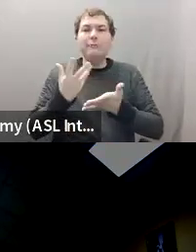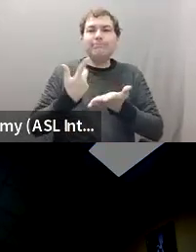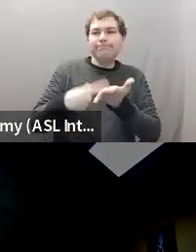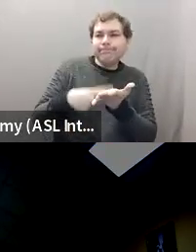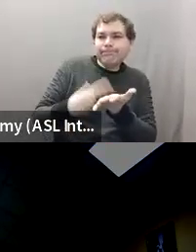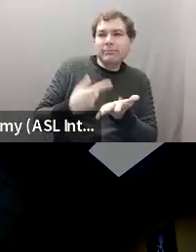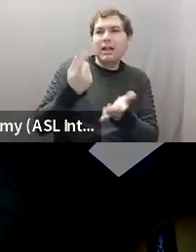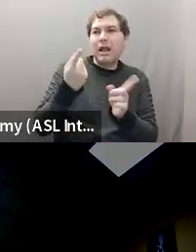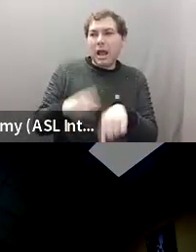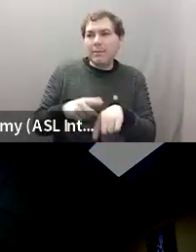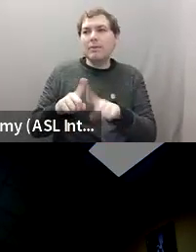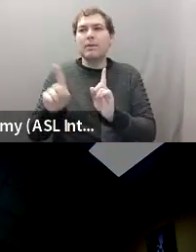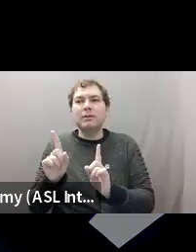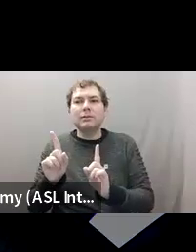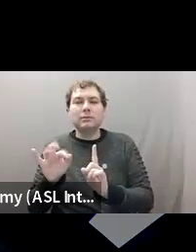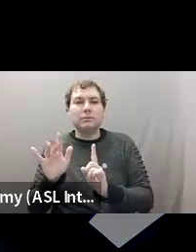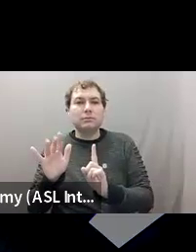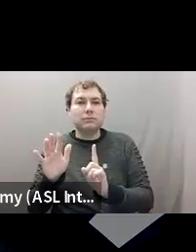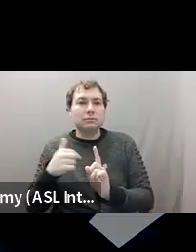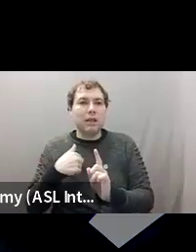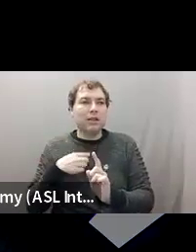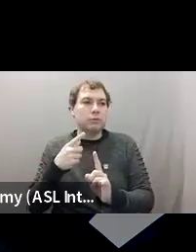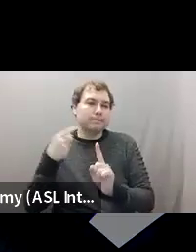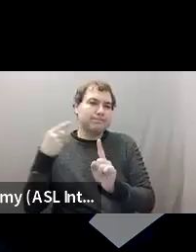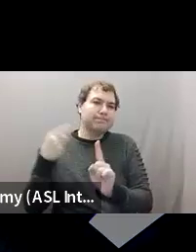Troy Bowser: I like to, you know. Troy Bowser: you know, pinpoint on what's going on with them